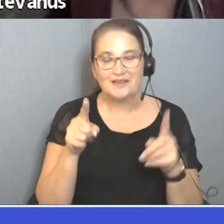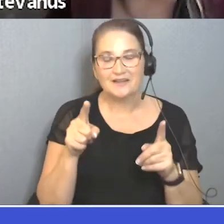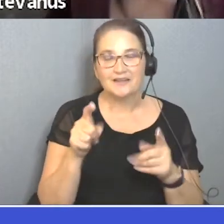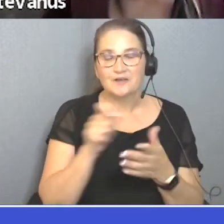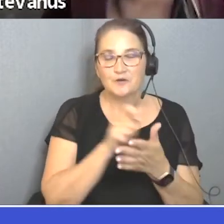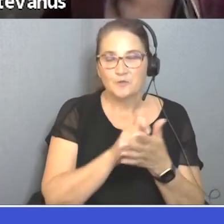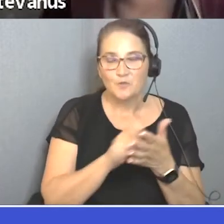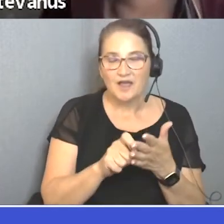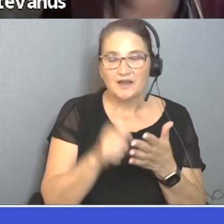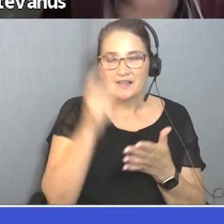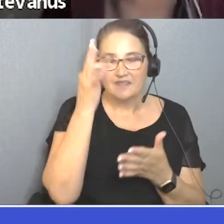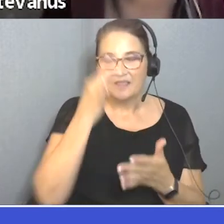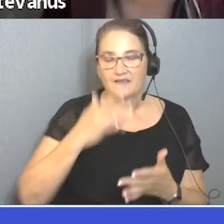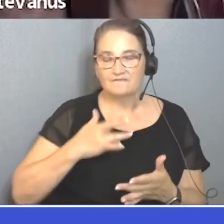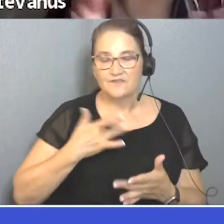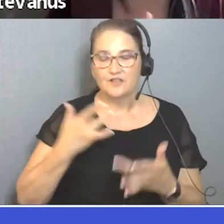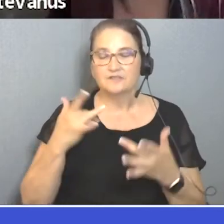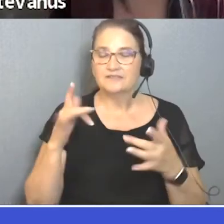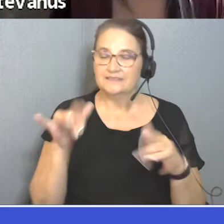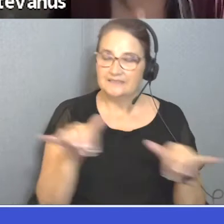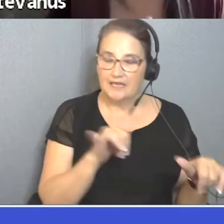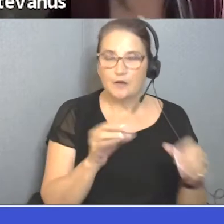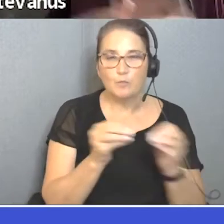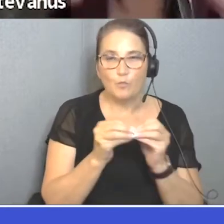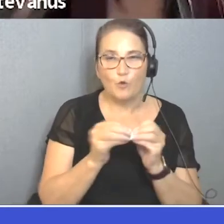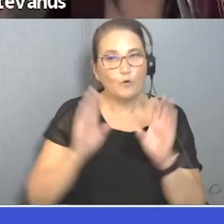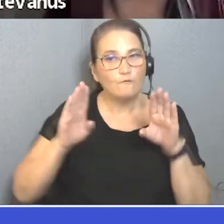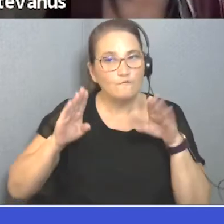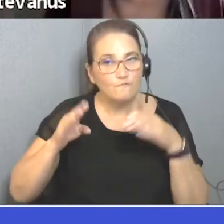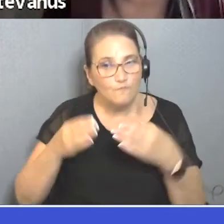third square, perhaps you can predict what we're